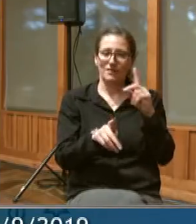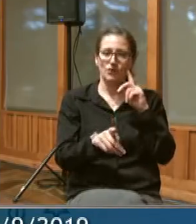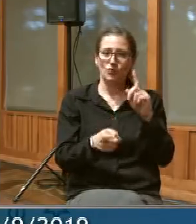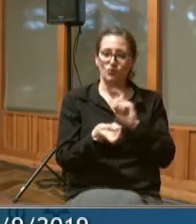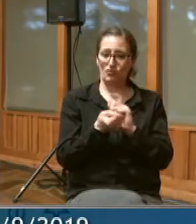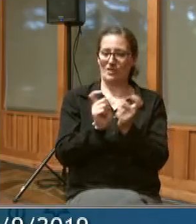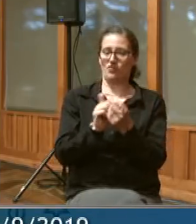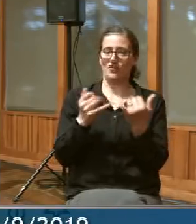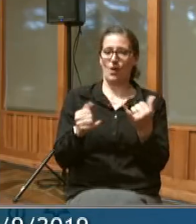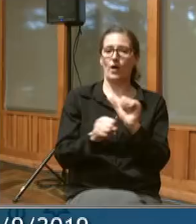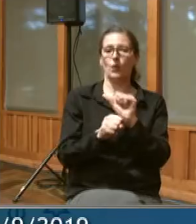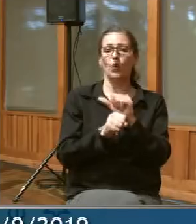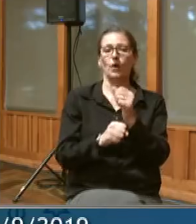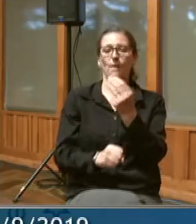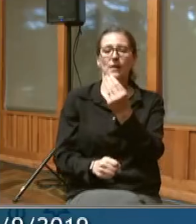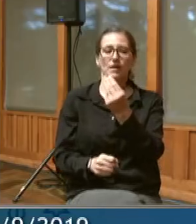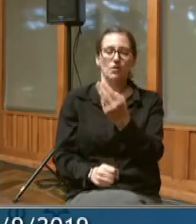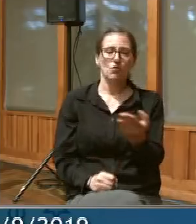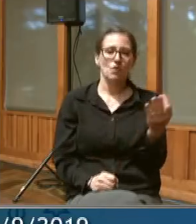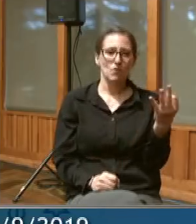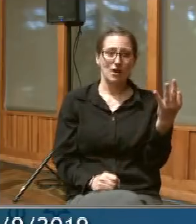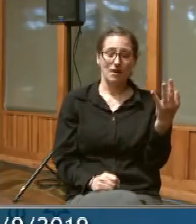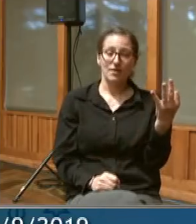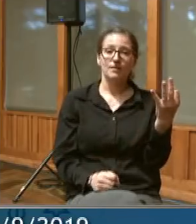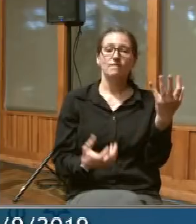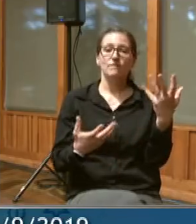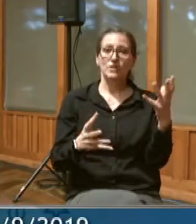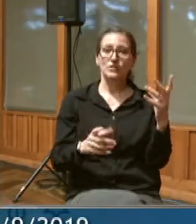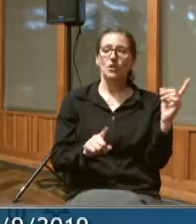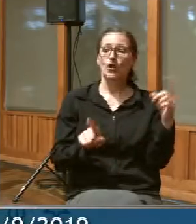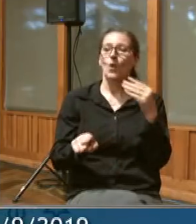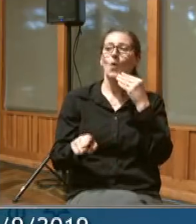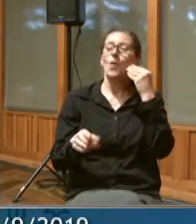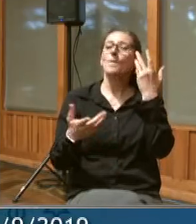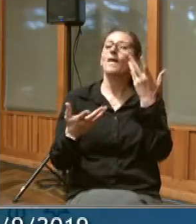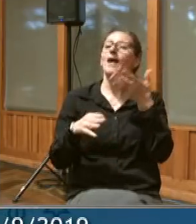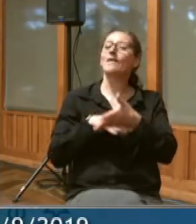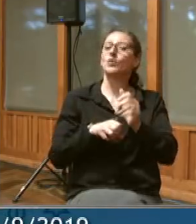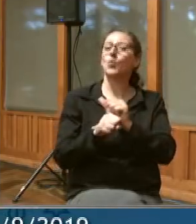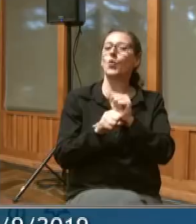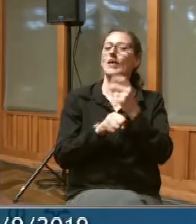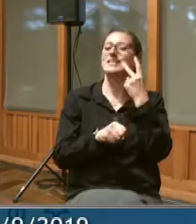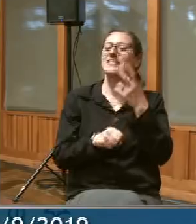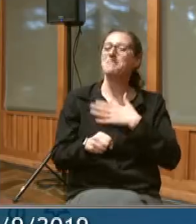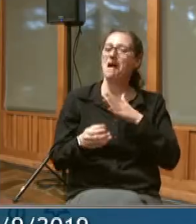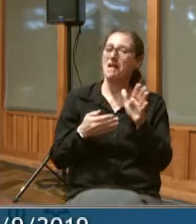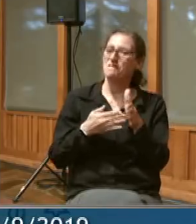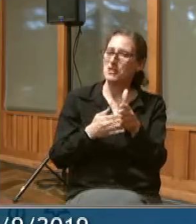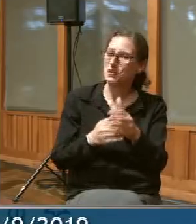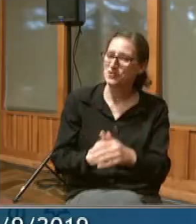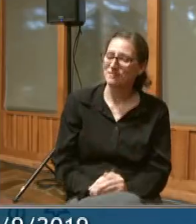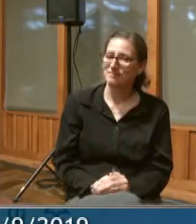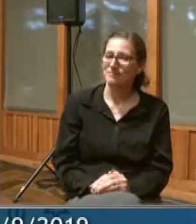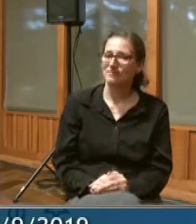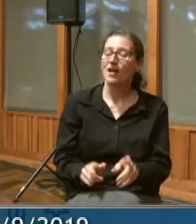I WAS BARELY SCRIEPG BY FOR RENT. OREGON TRADES WOMEN PROVIDED ME THE OPPORTUNITY TO CHANGE THAT AROUND. I WORK MONDAY THROUGH FRIDAY